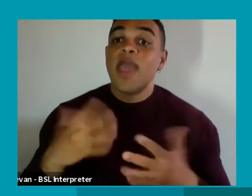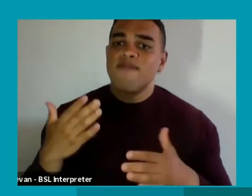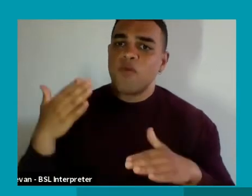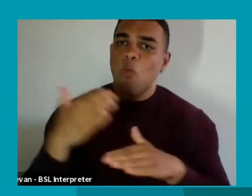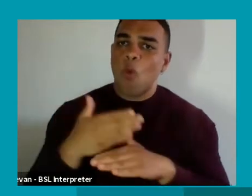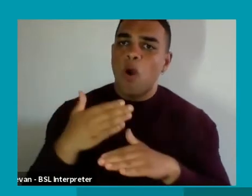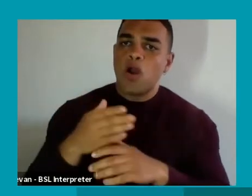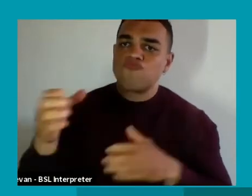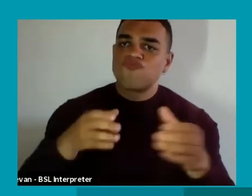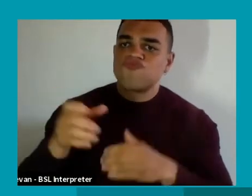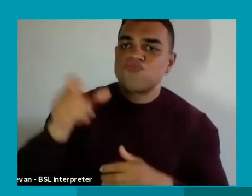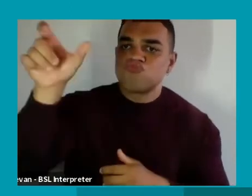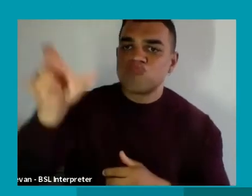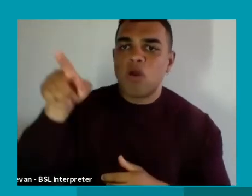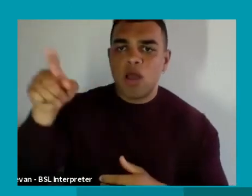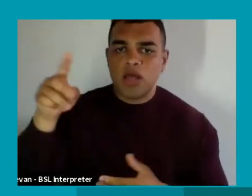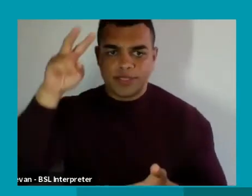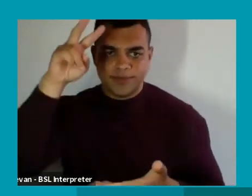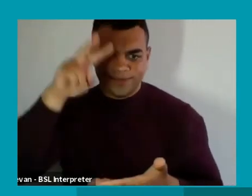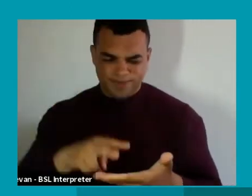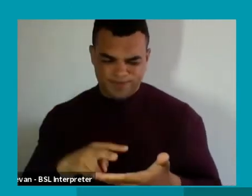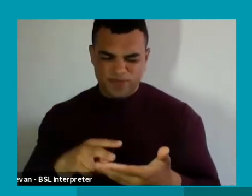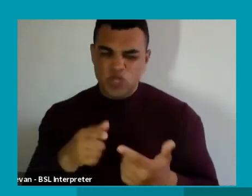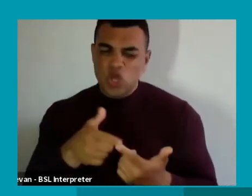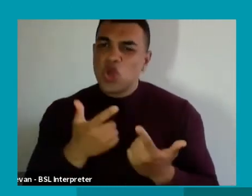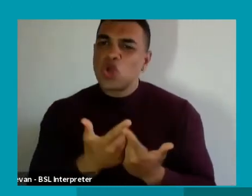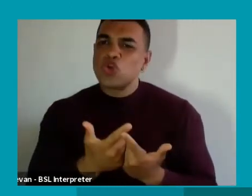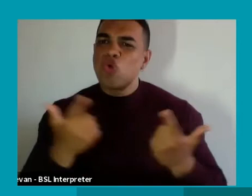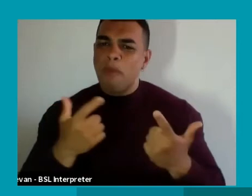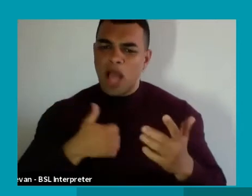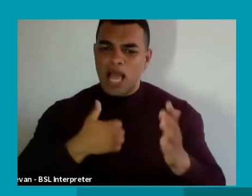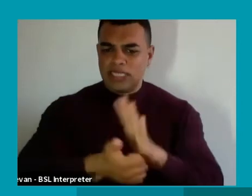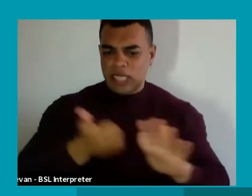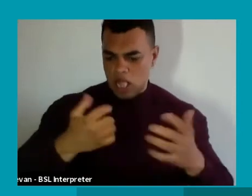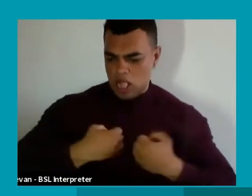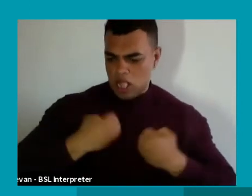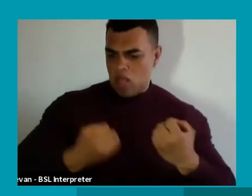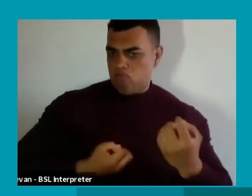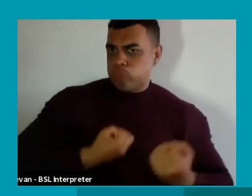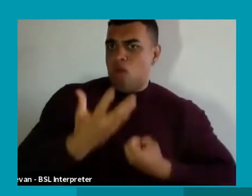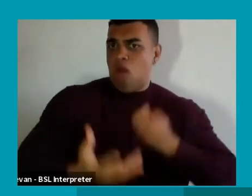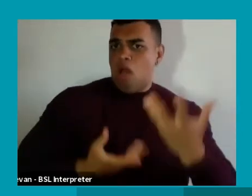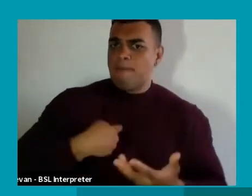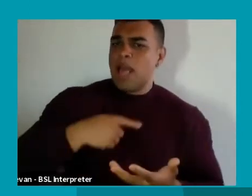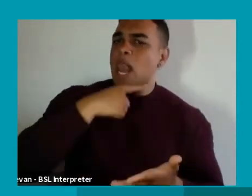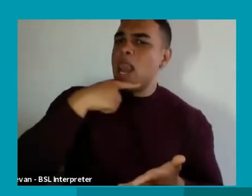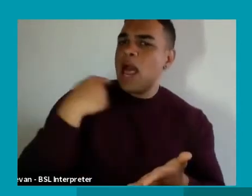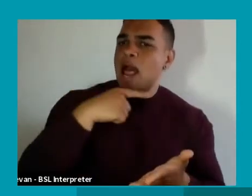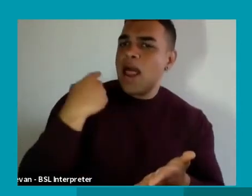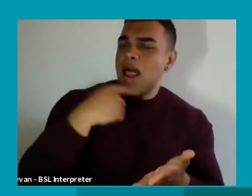which is next point on this list. They will either not shortlist you because they think you're lying, or in worst case scenario if you